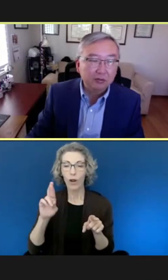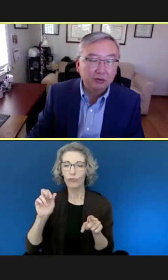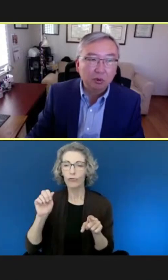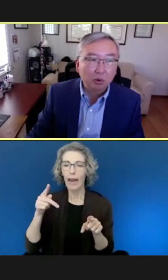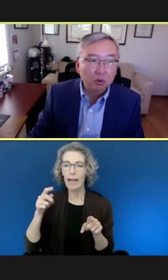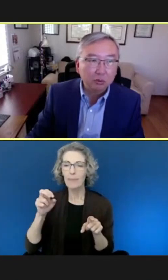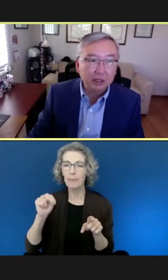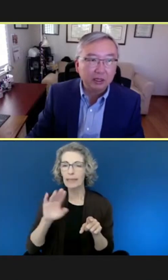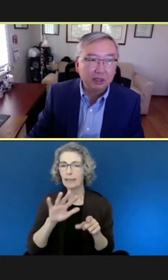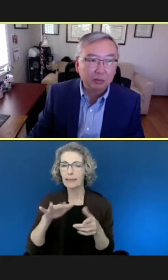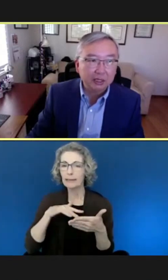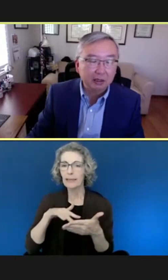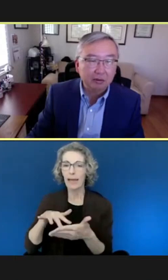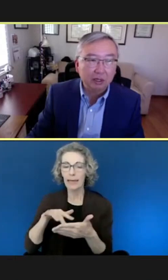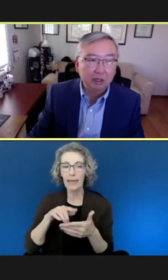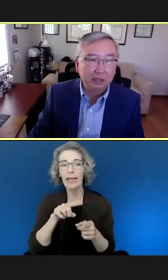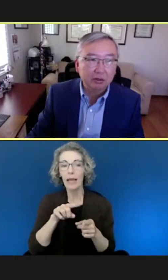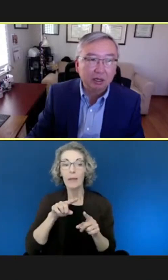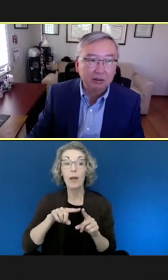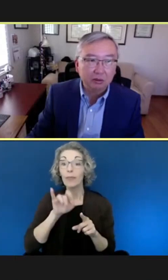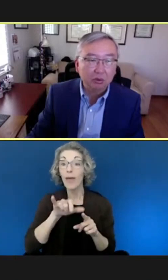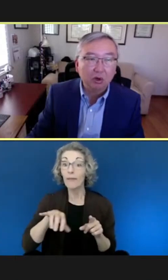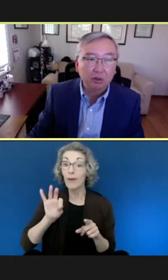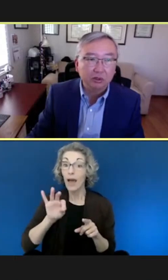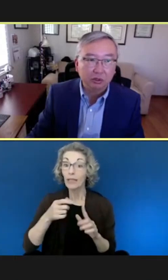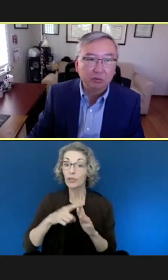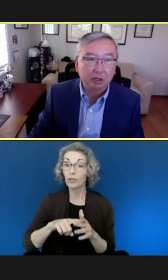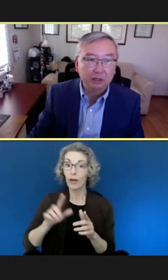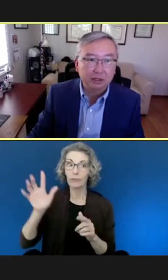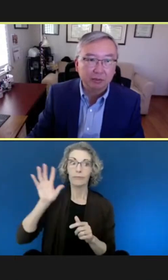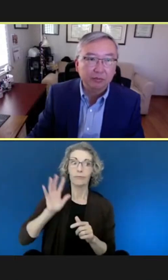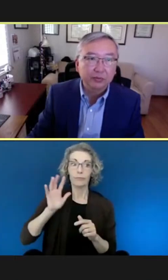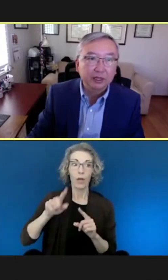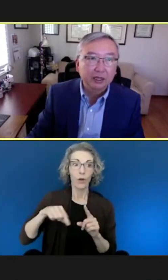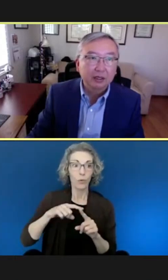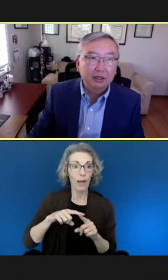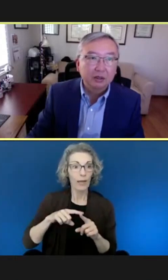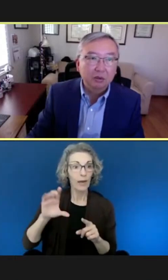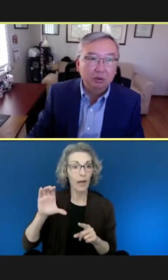the beginning when De O'Connor, who coined the term autism,